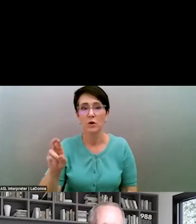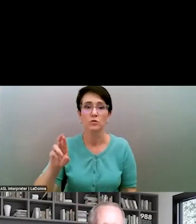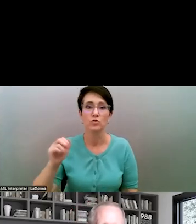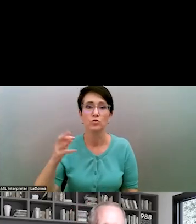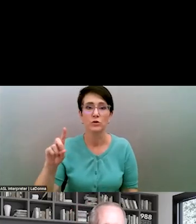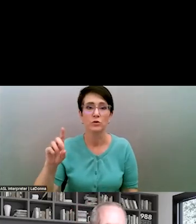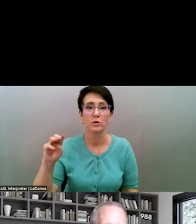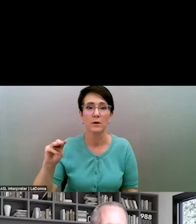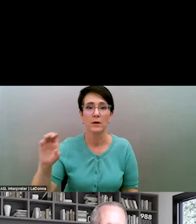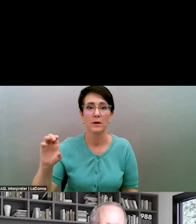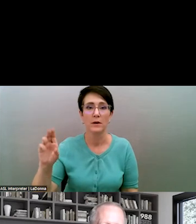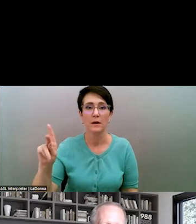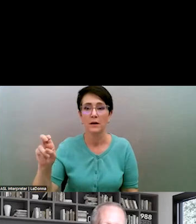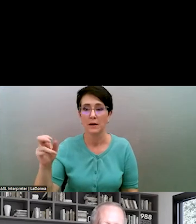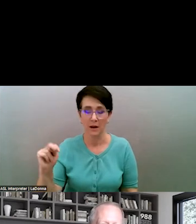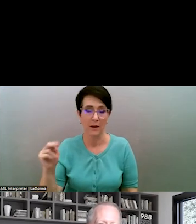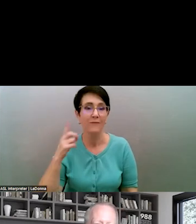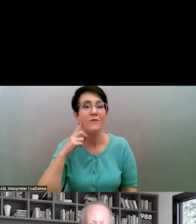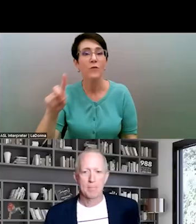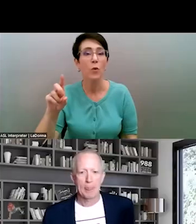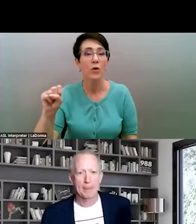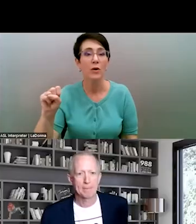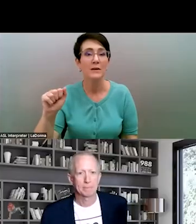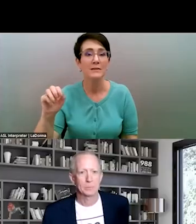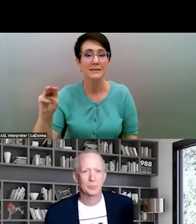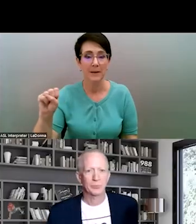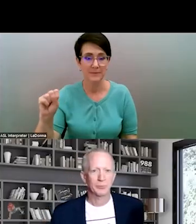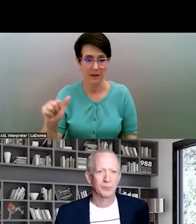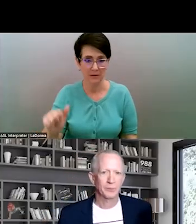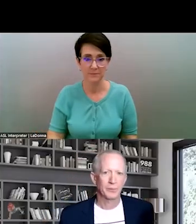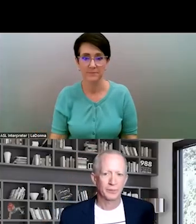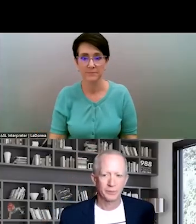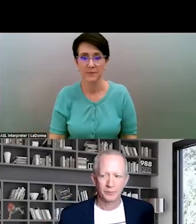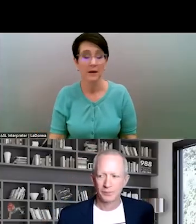YOUR REFLECTION, UPDATES FOR TO DAY >> THANK YOU, DAVID. I THINK THAT